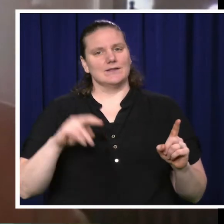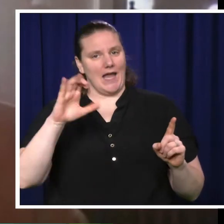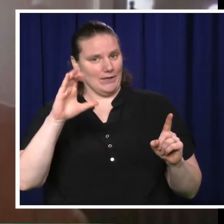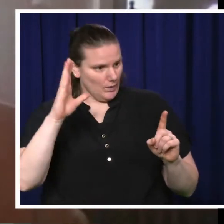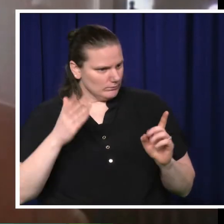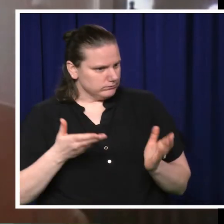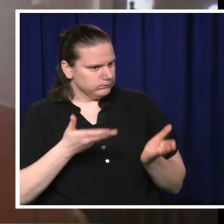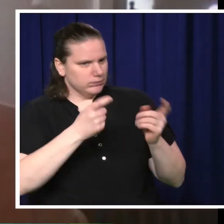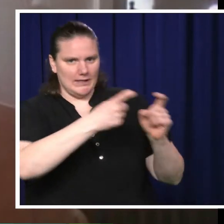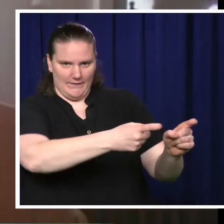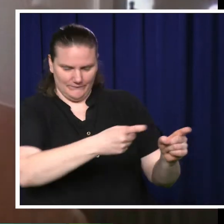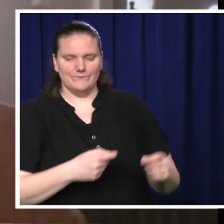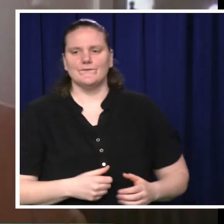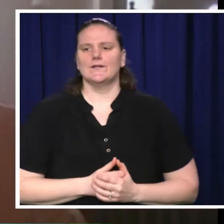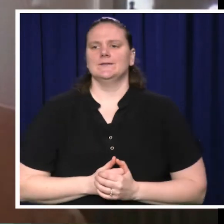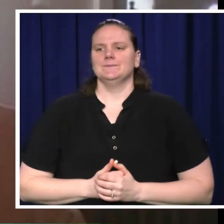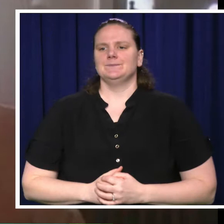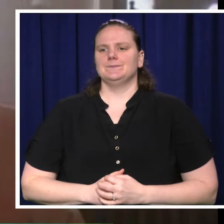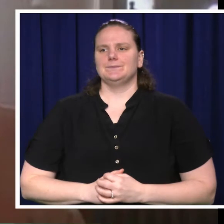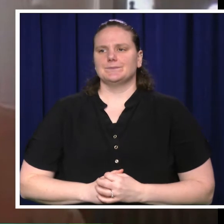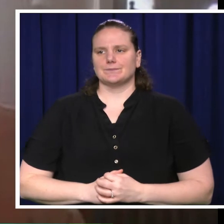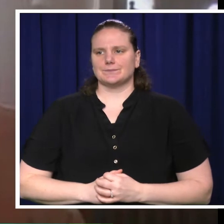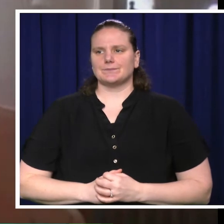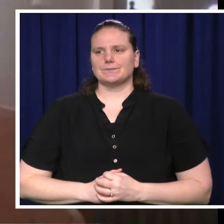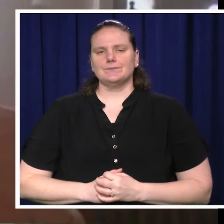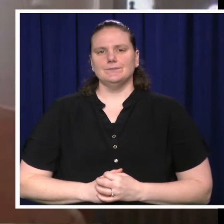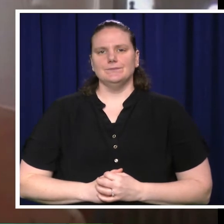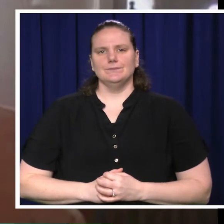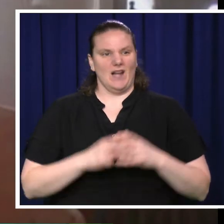that NACCC will present to you along with.